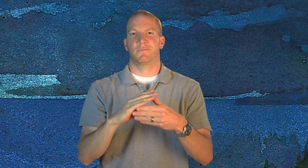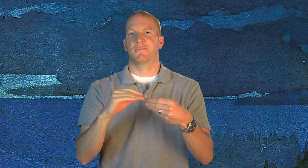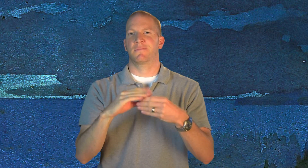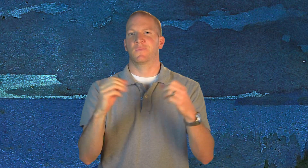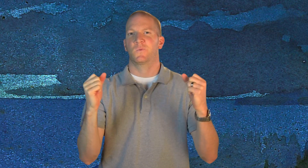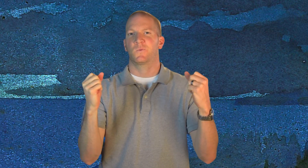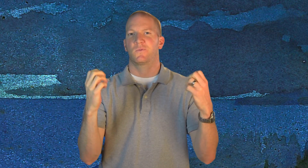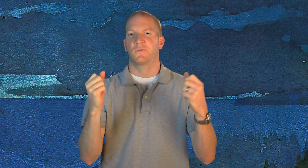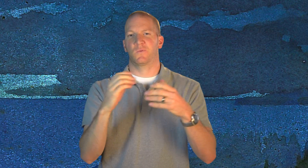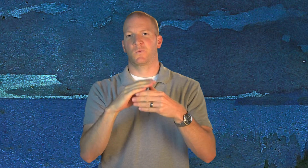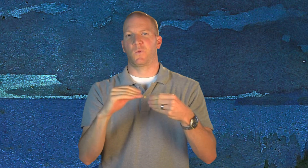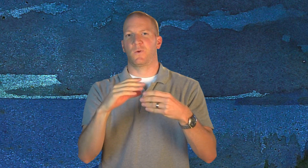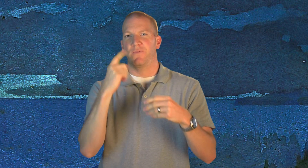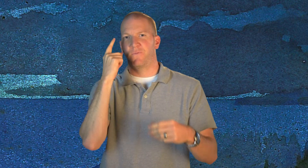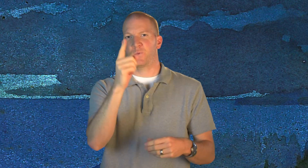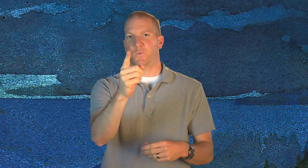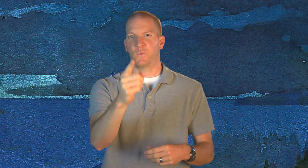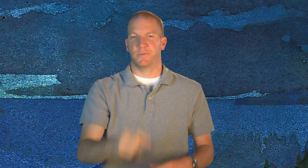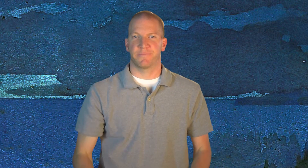I'm going to read you a story.